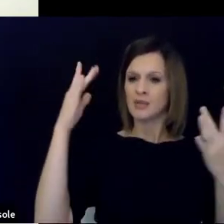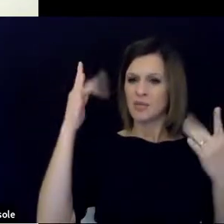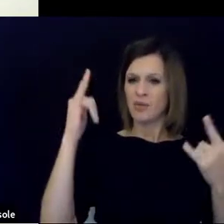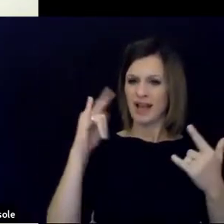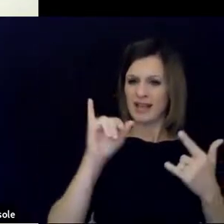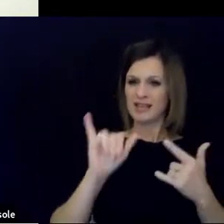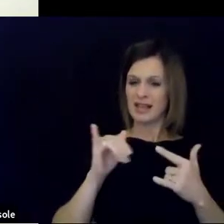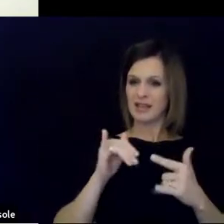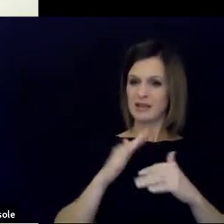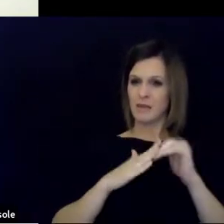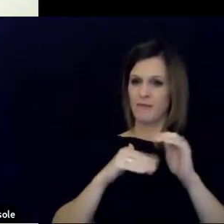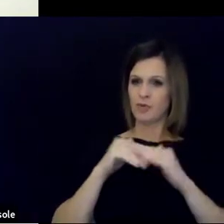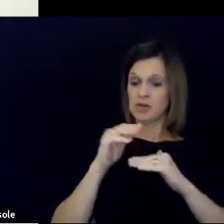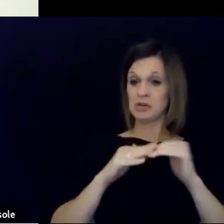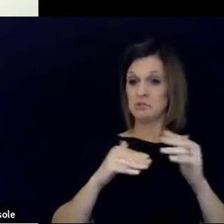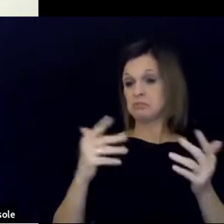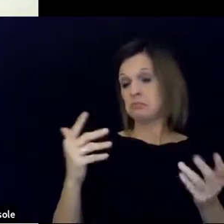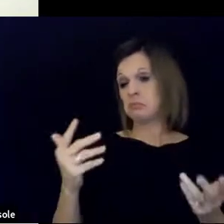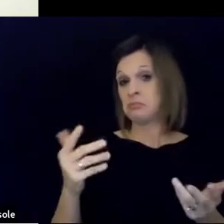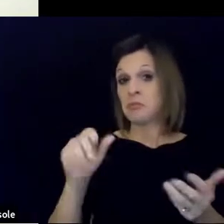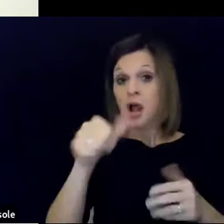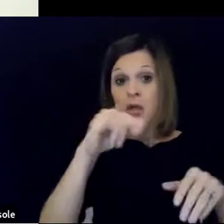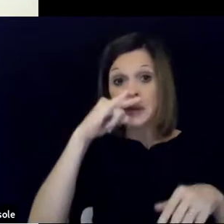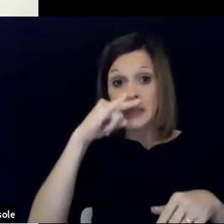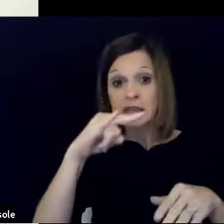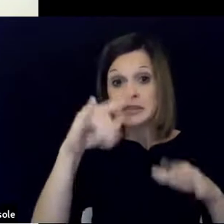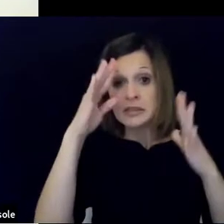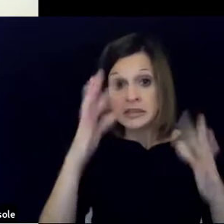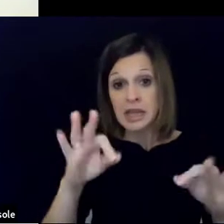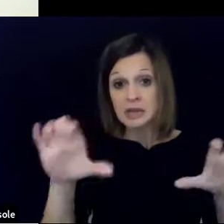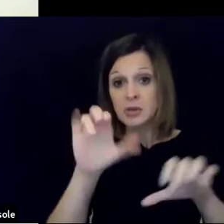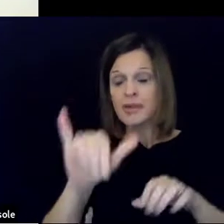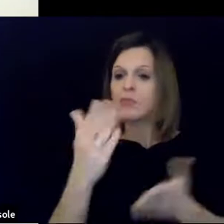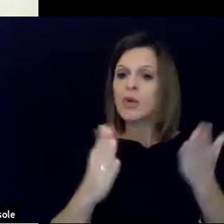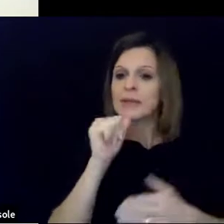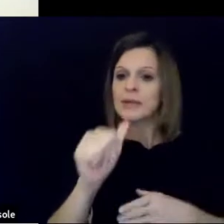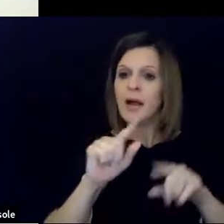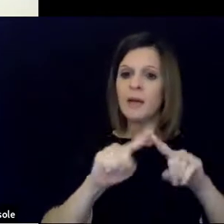So what's the purpose of that, and what's it communicating to us. You can ask yourself,